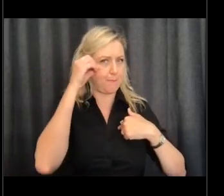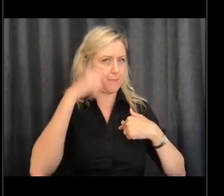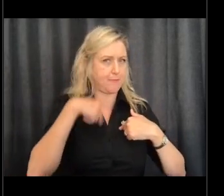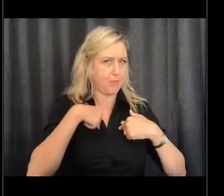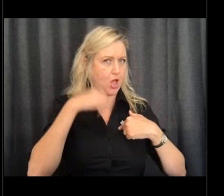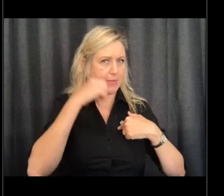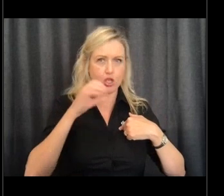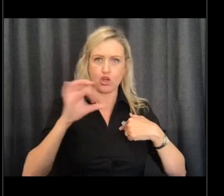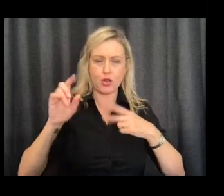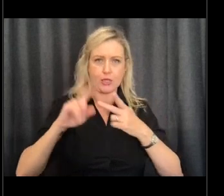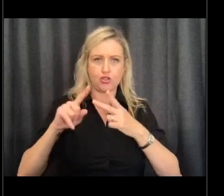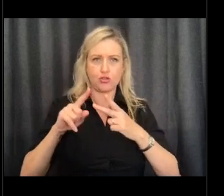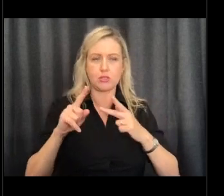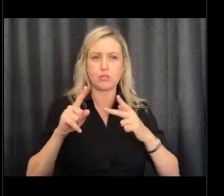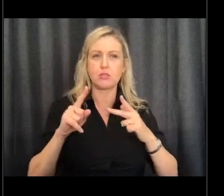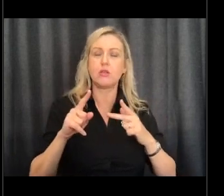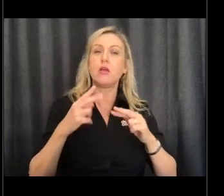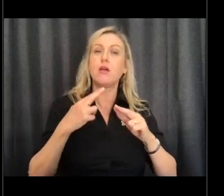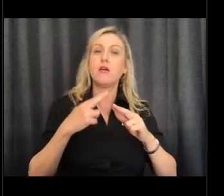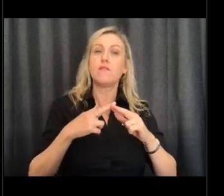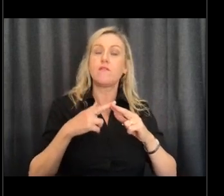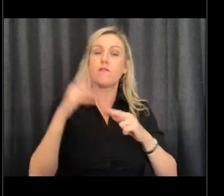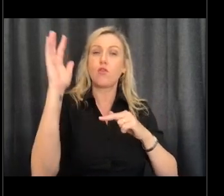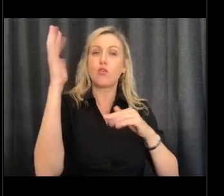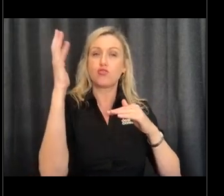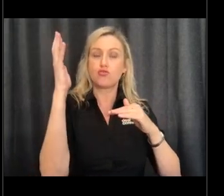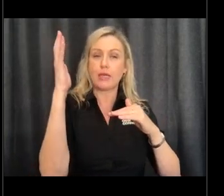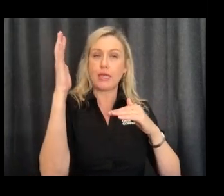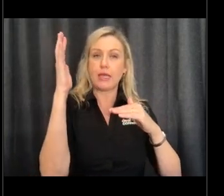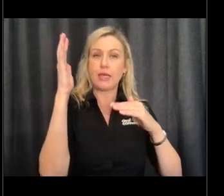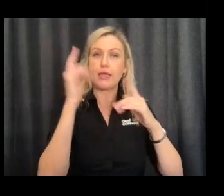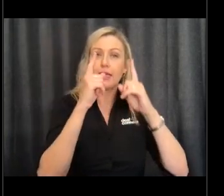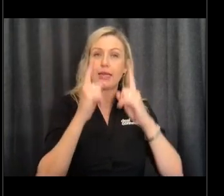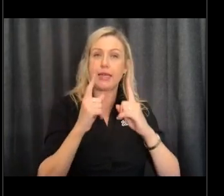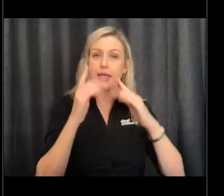view, reasonable maintenance to a large tree their your property is making sure any dead